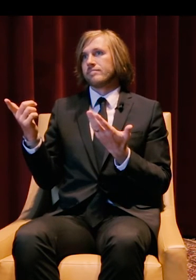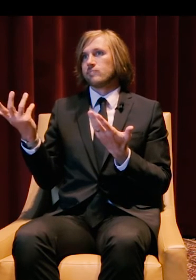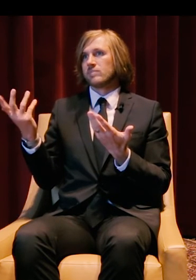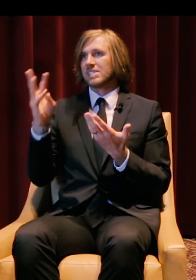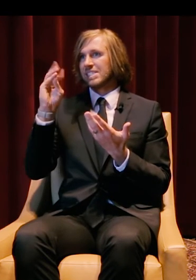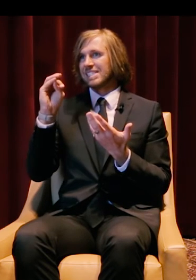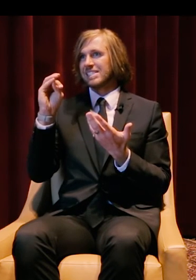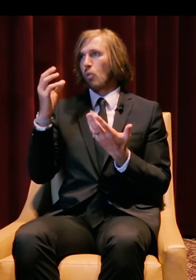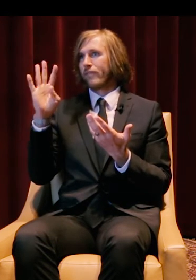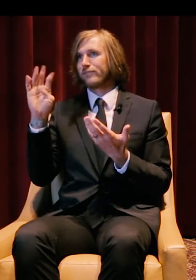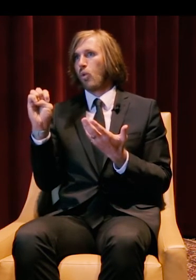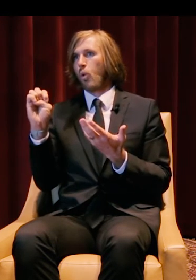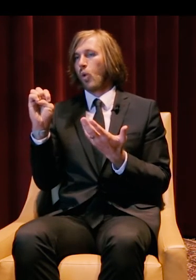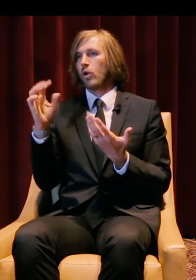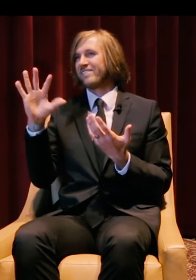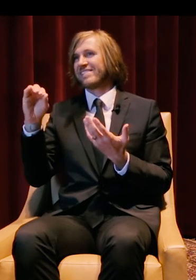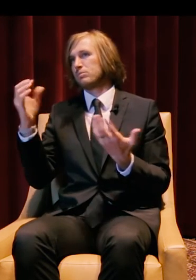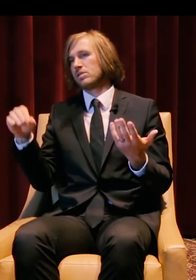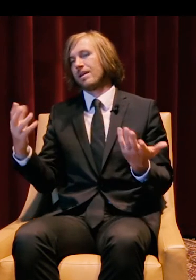60 or 40 or 50 or something like that.